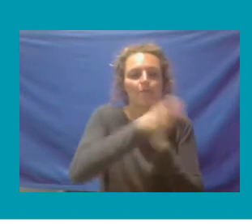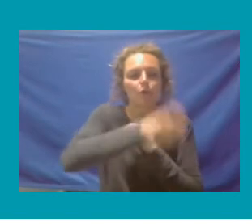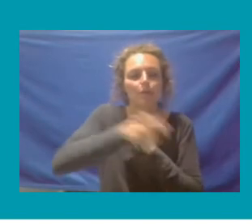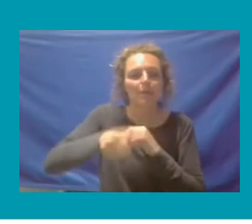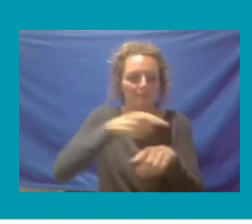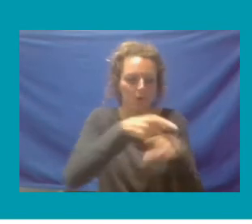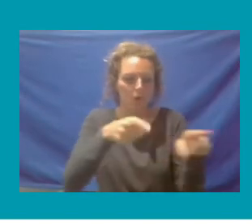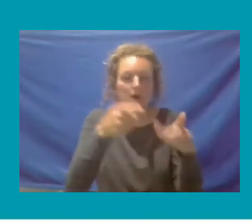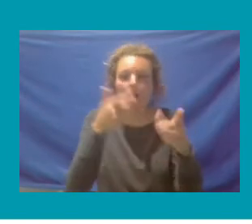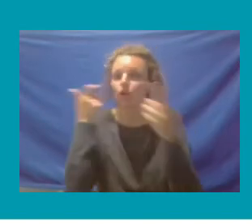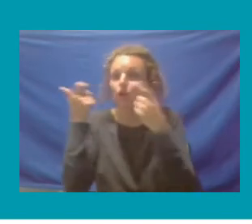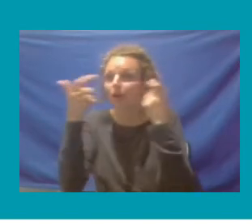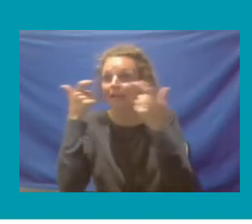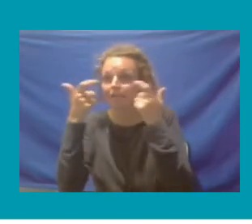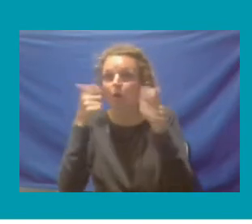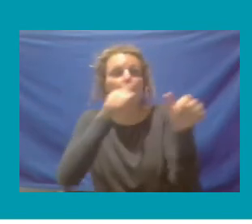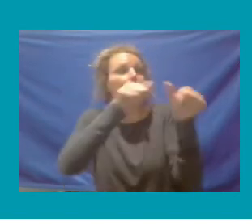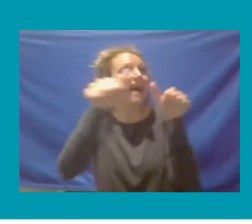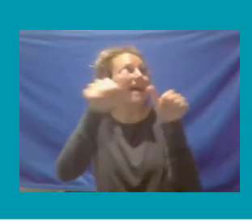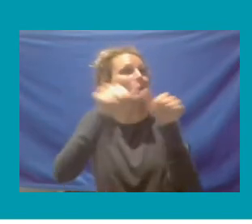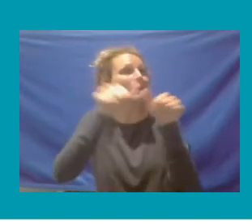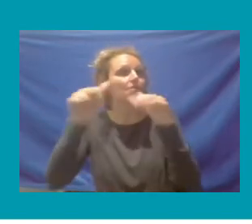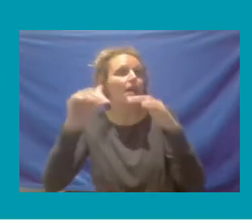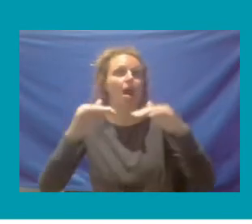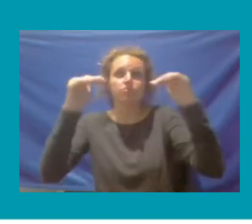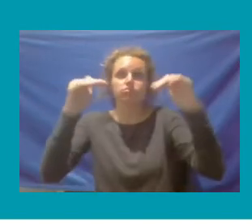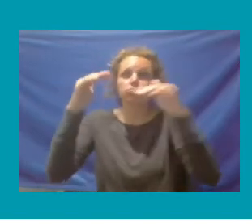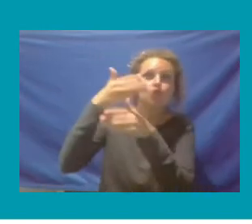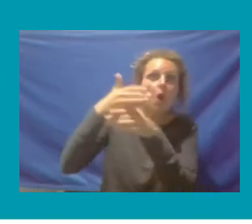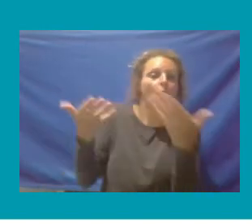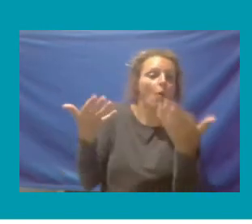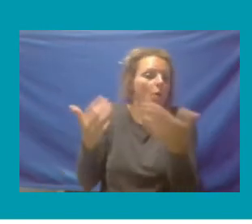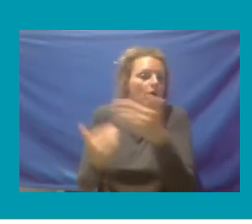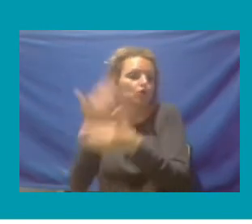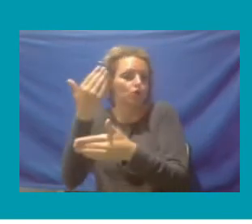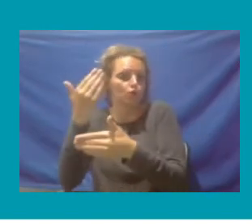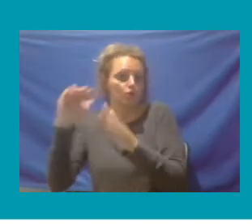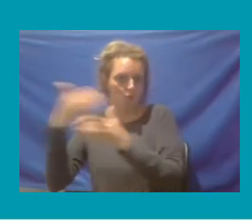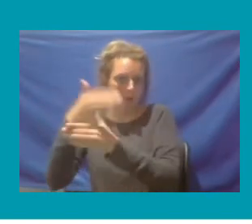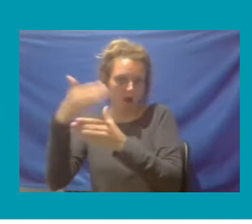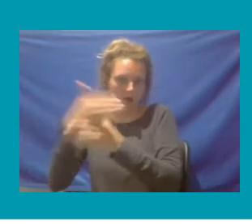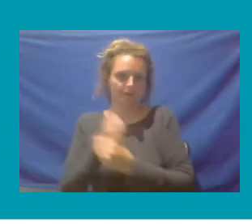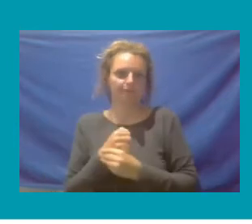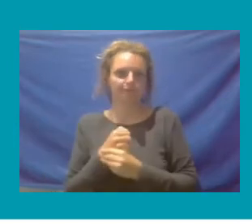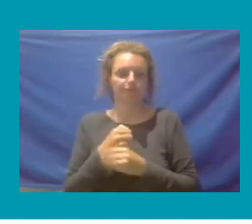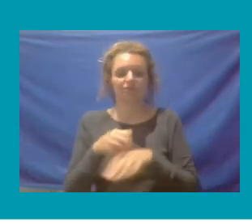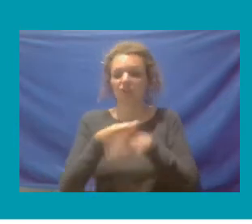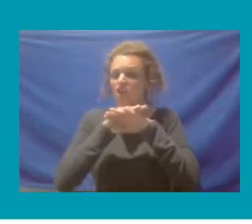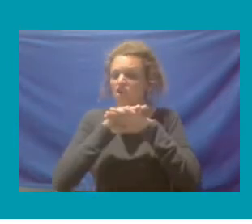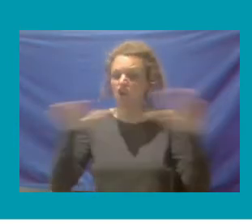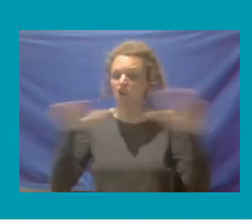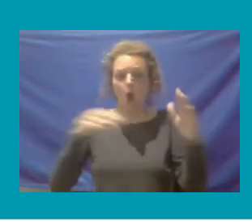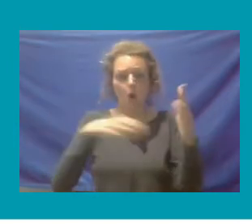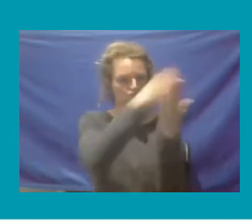work and it has no eligibility criteria. It's run by people with lived experience of of disability.